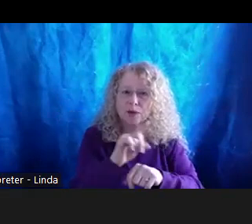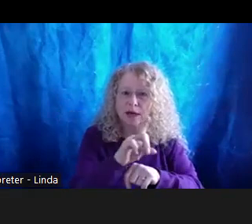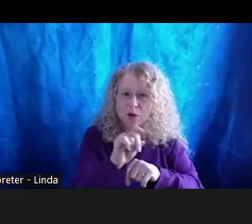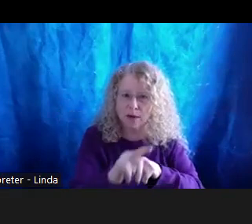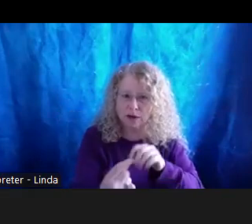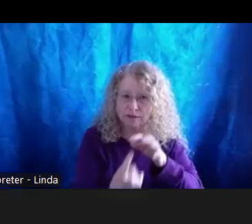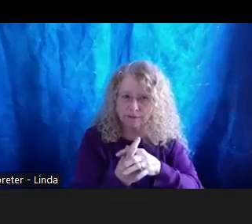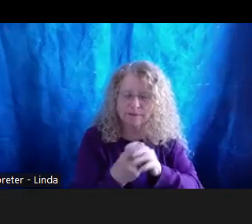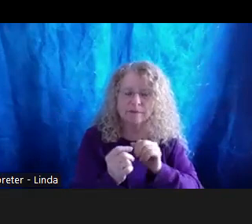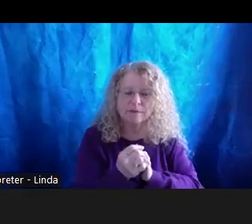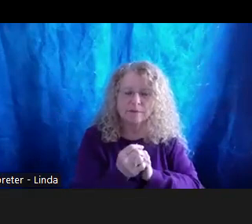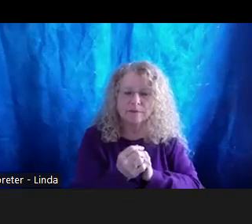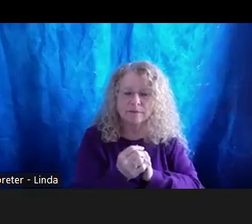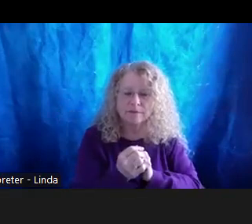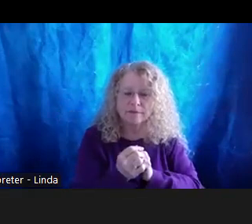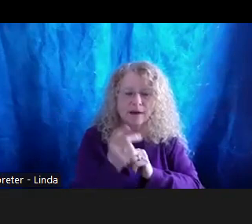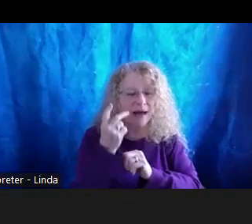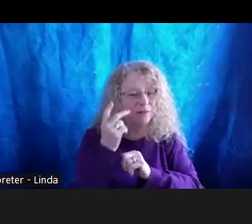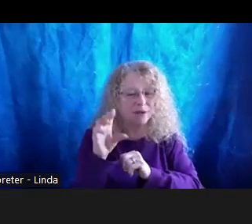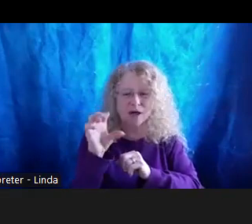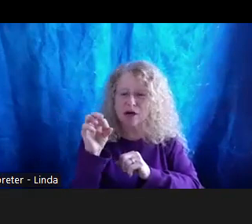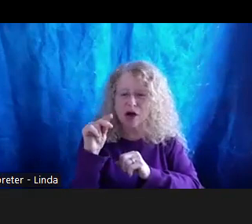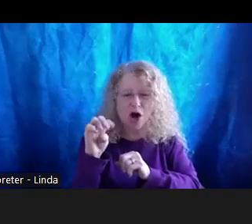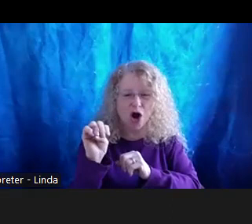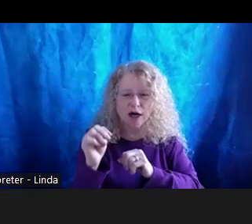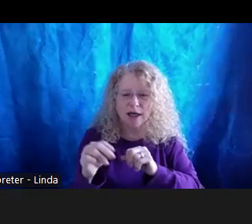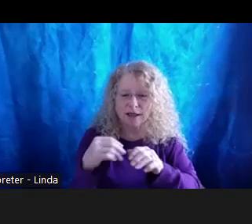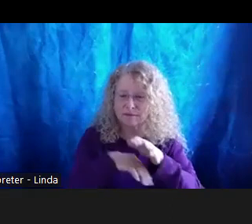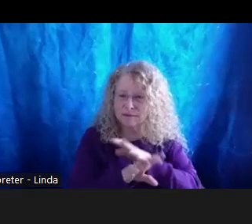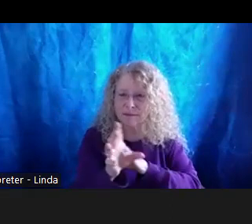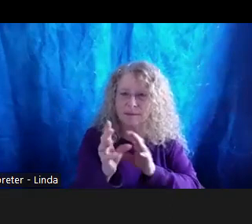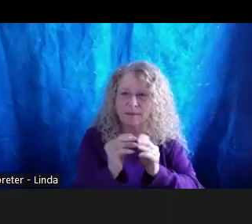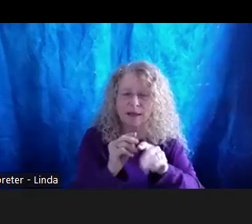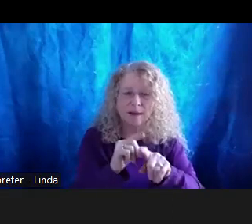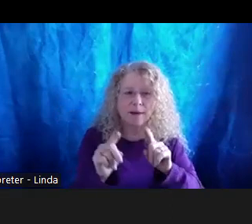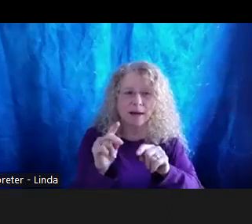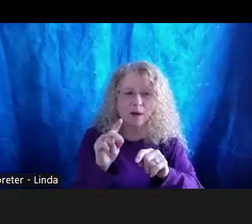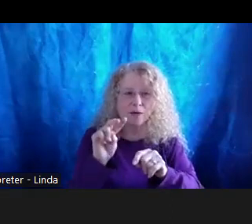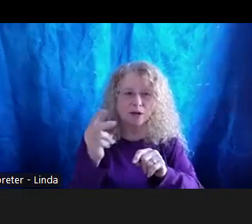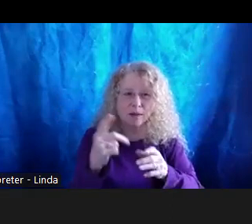I DON'T SEE THAT CONNIE HAS ENTERED THE MEETING, BUT I'LL JUST DOUBLE-CHECK IN CASE I MISSED HER.